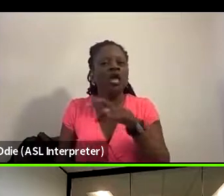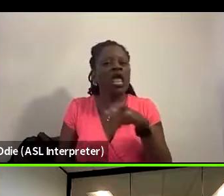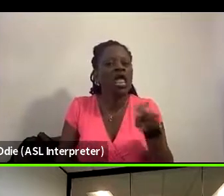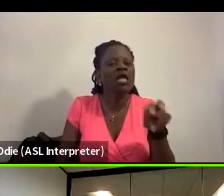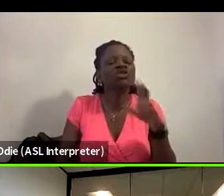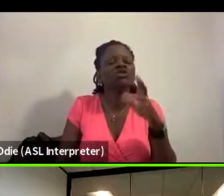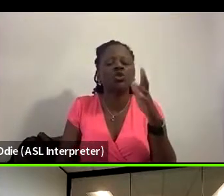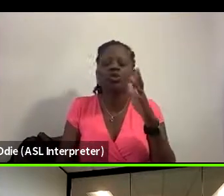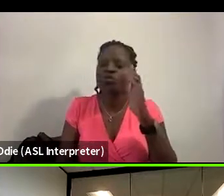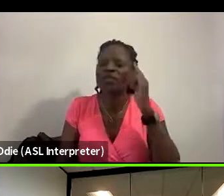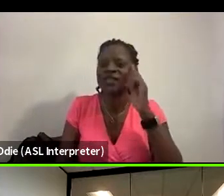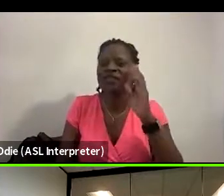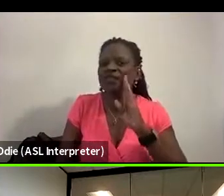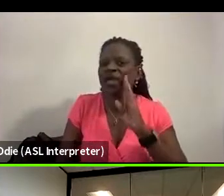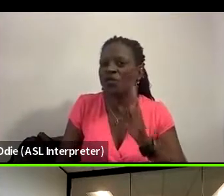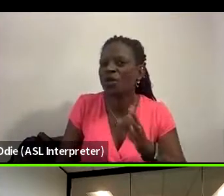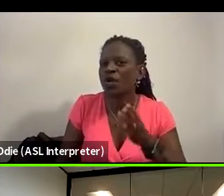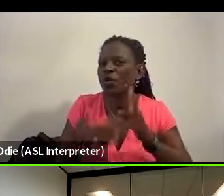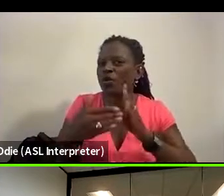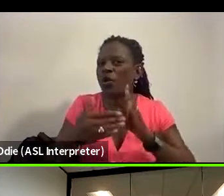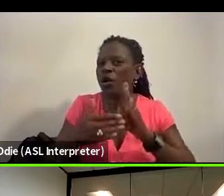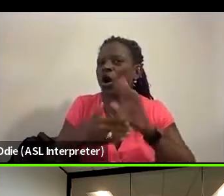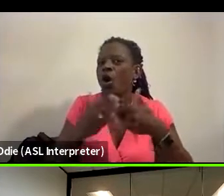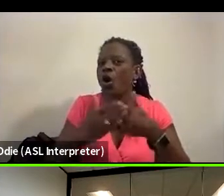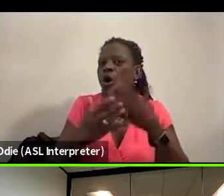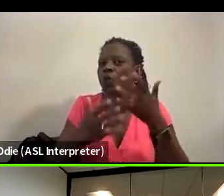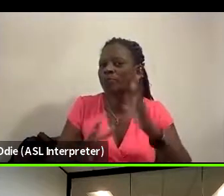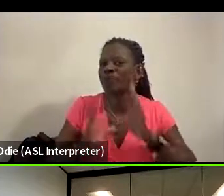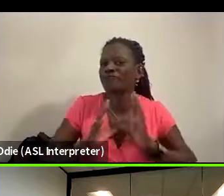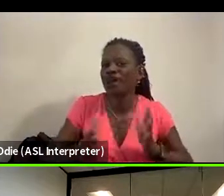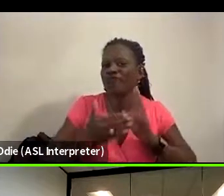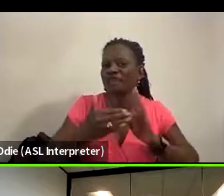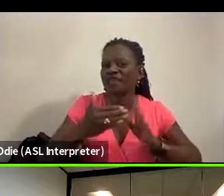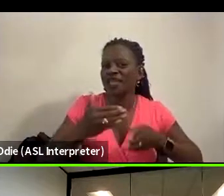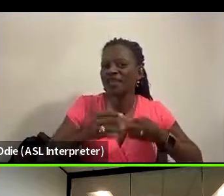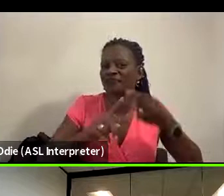by certainly by the end of the month, although we have indications by the third